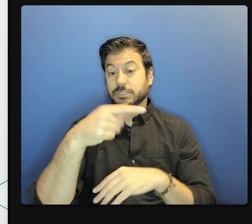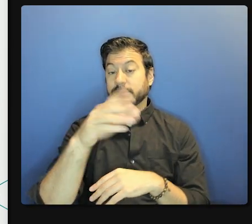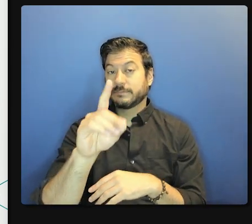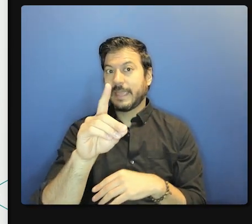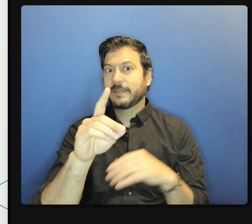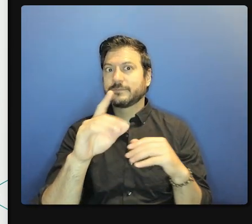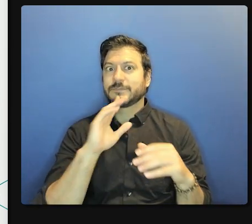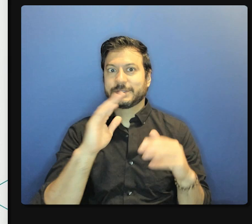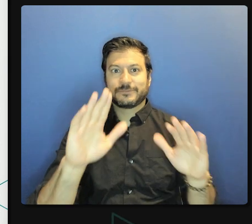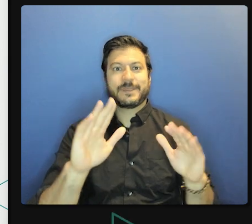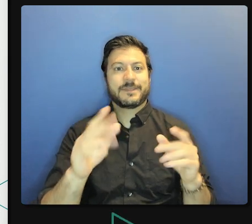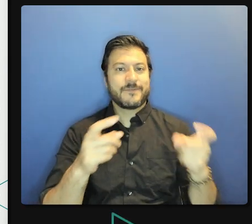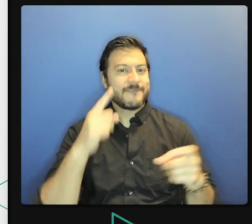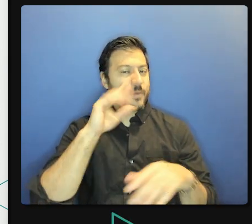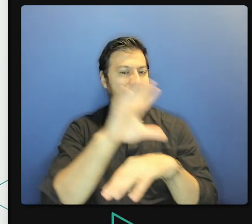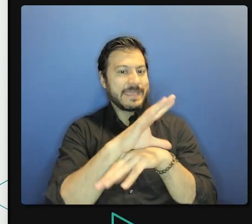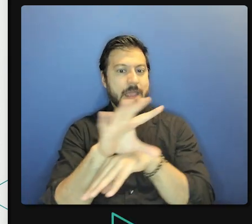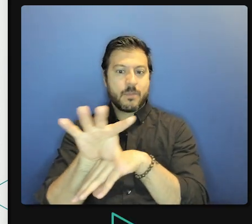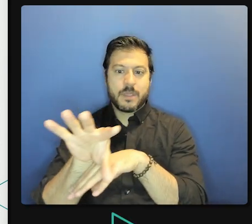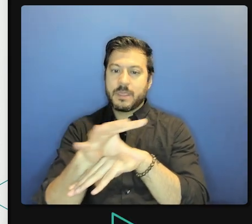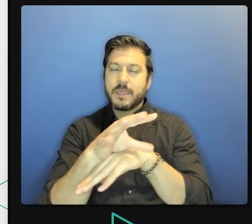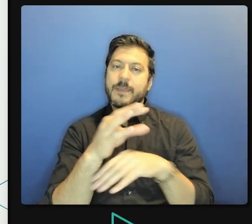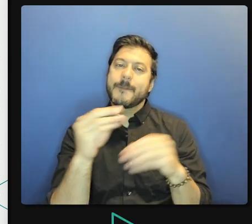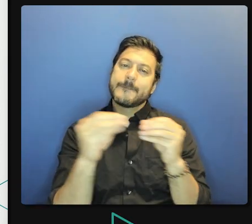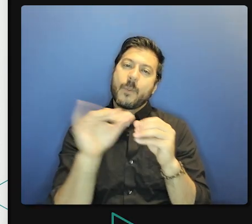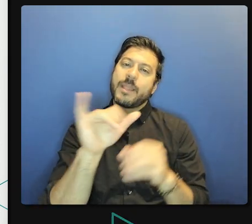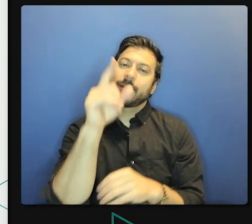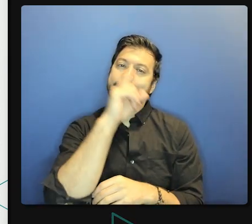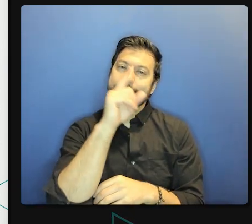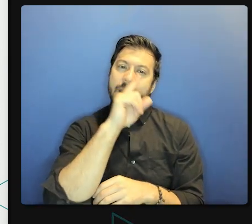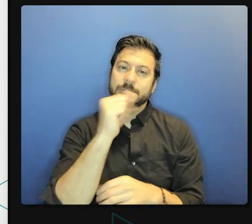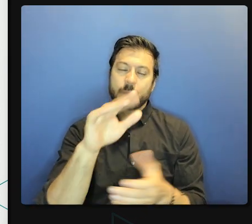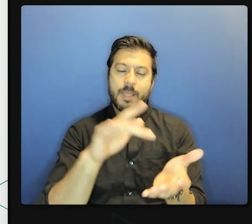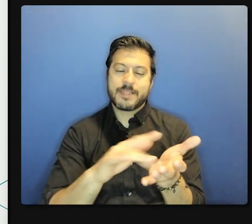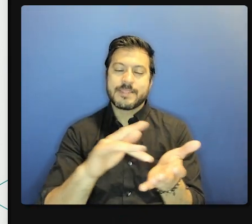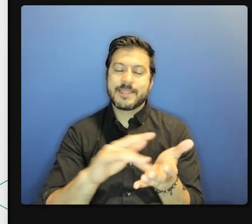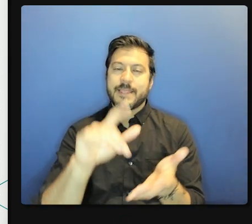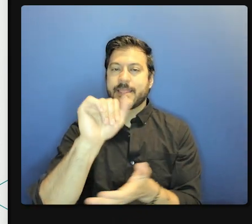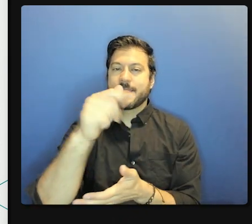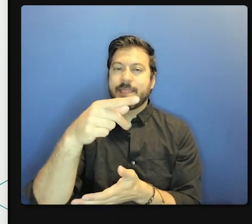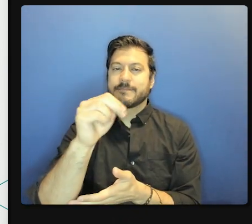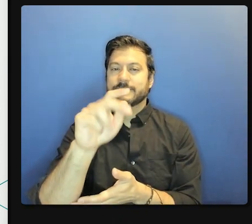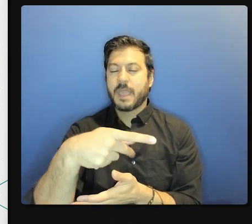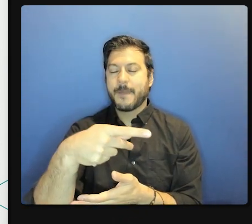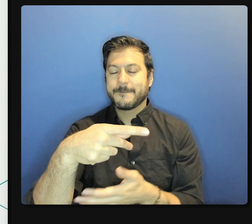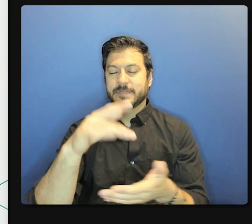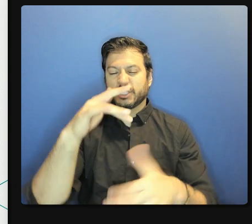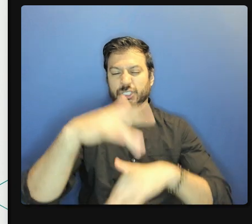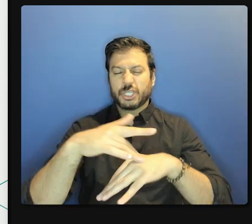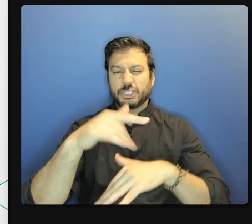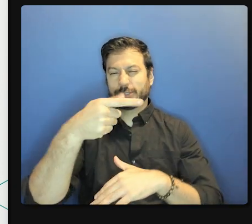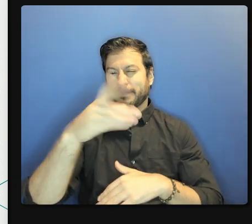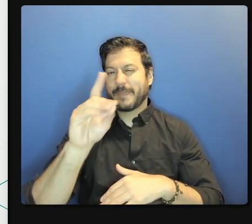The touchpad control is great for camera control. It functions closer to a mouse or touchpad than the standard joystick.